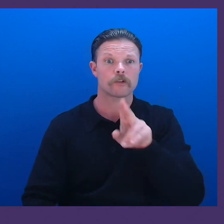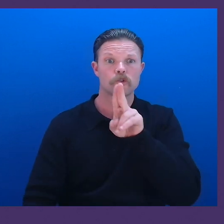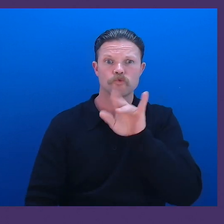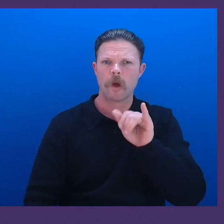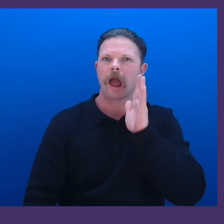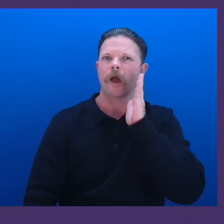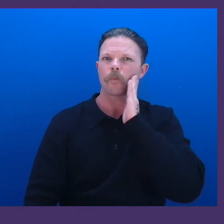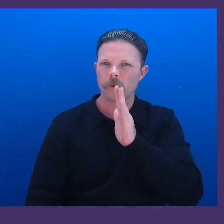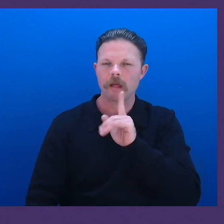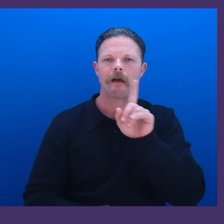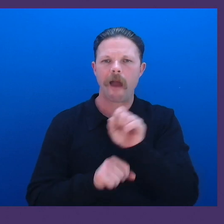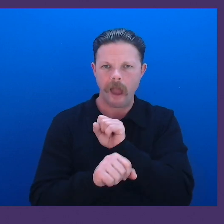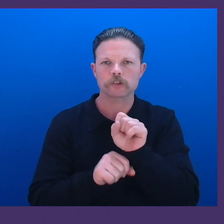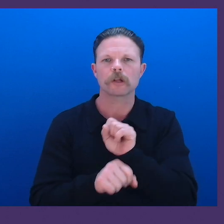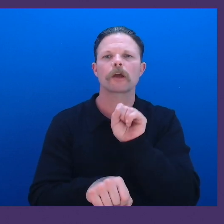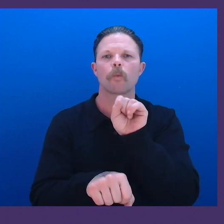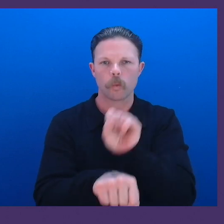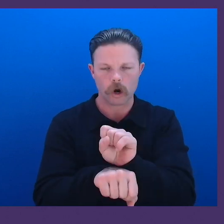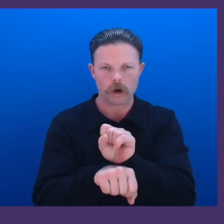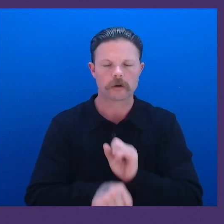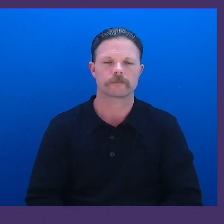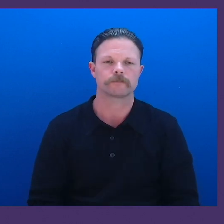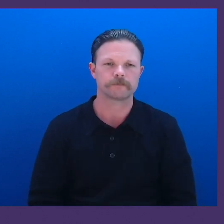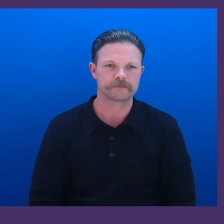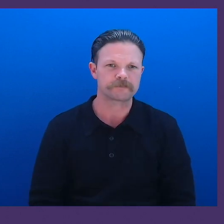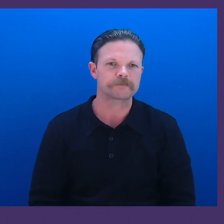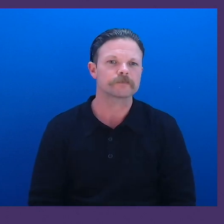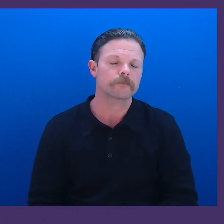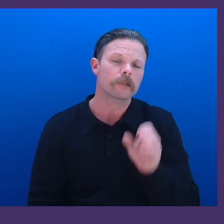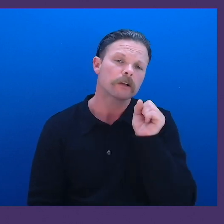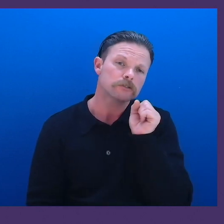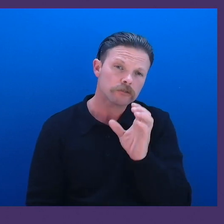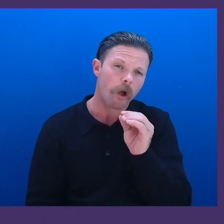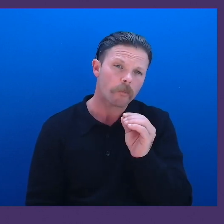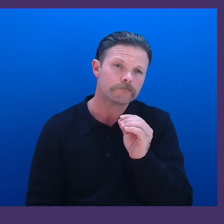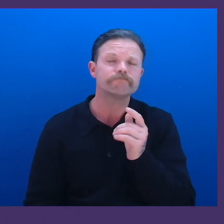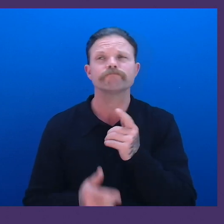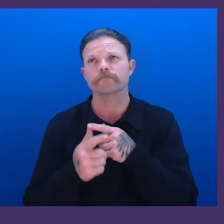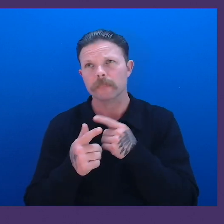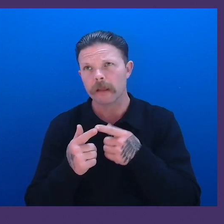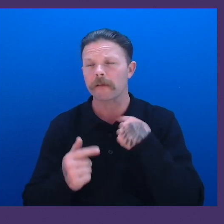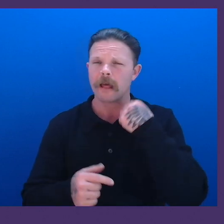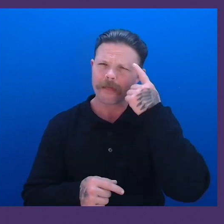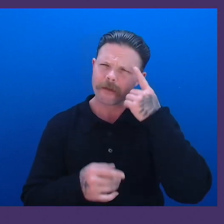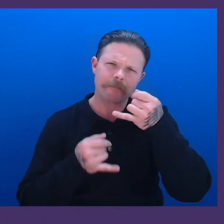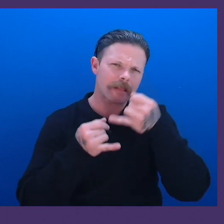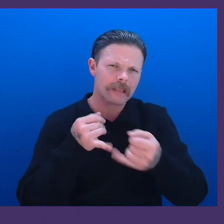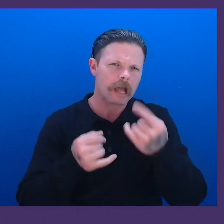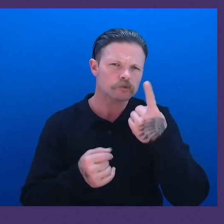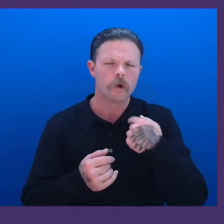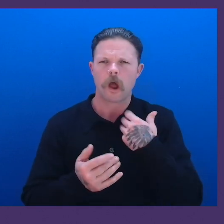So, then I think the last one I wanted to leave you with is a couple of lessons learned just